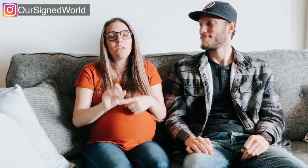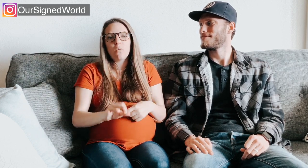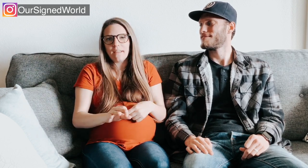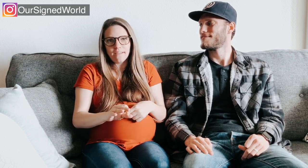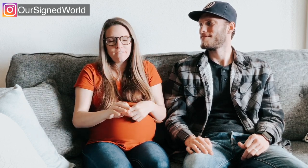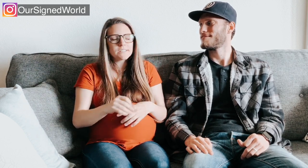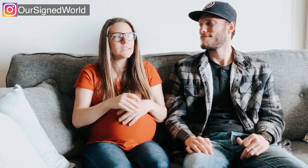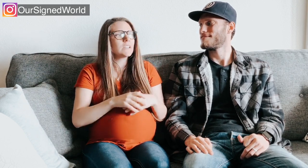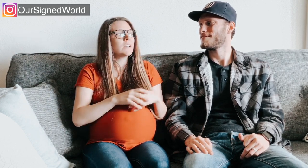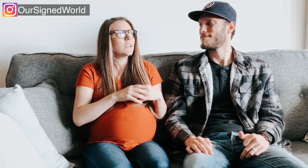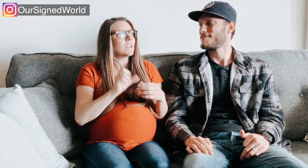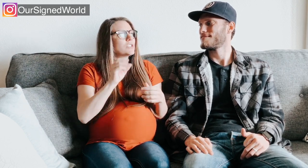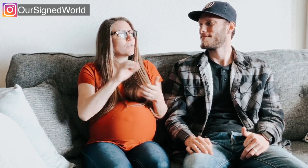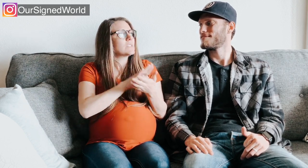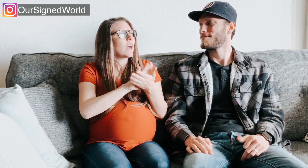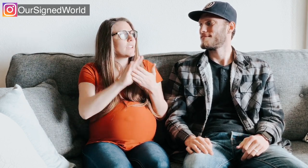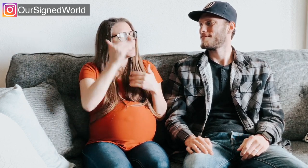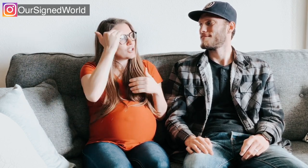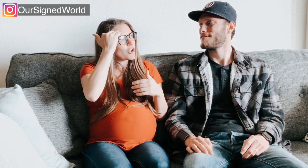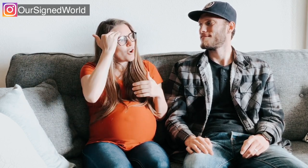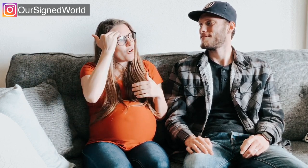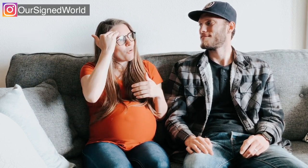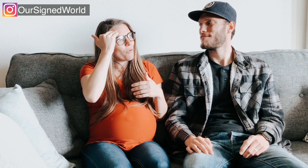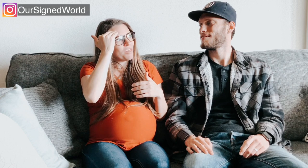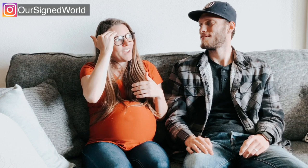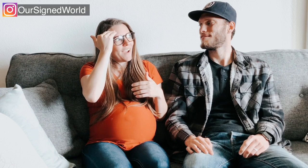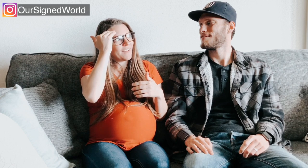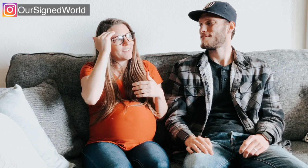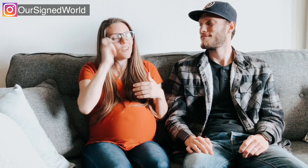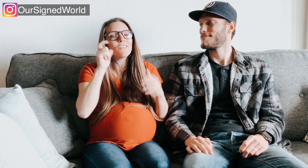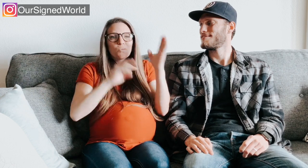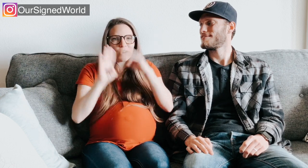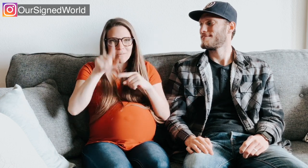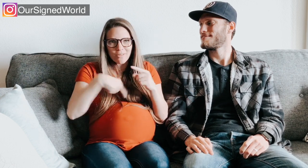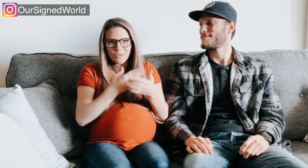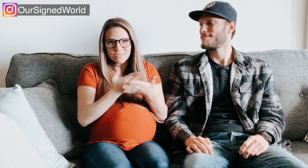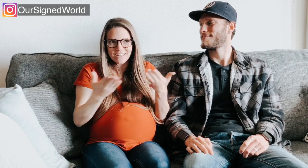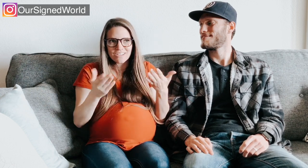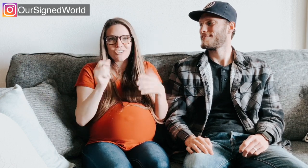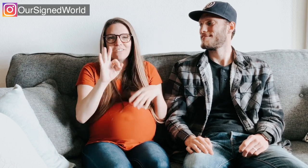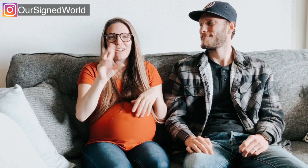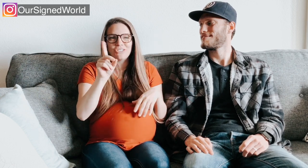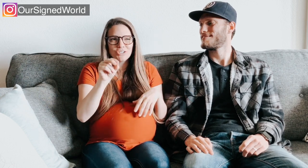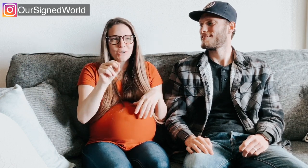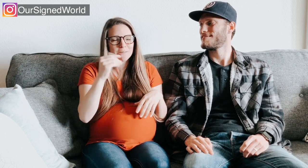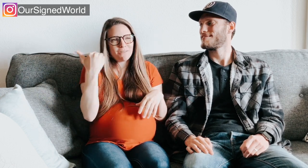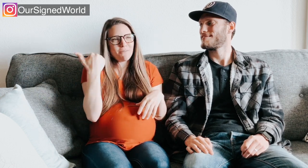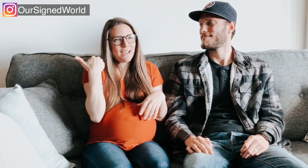there's so many what if's! It's nice to know that I don't have to worry about those things.